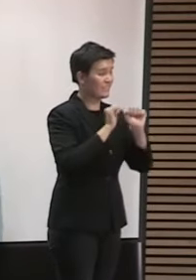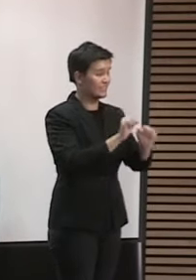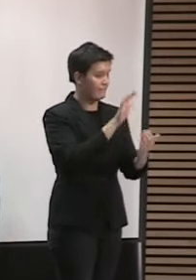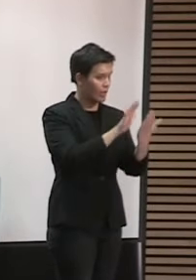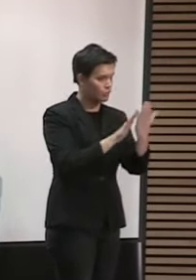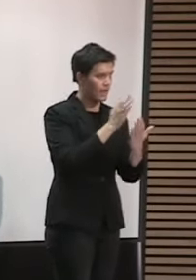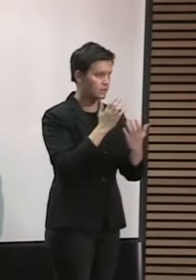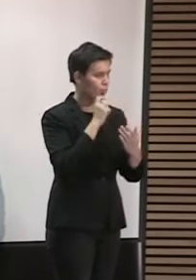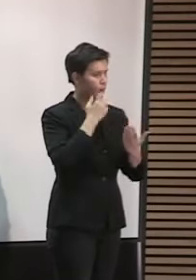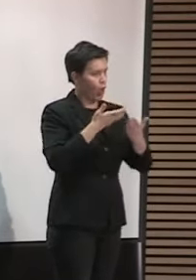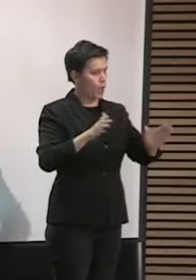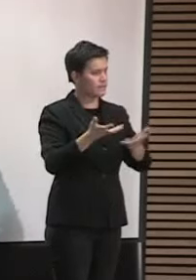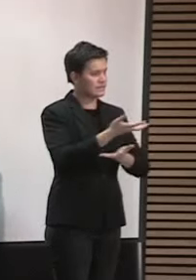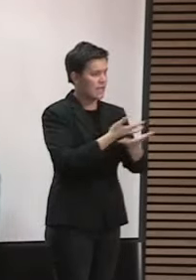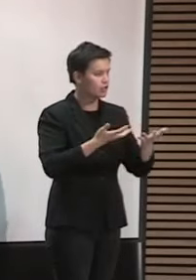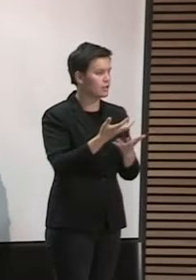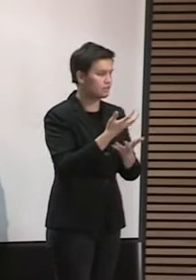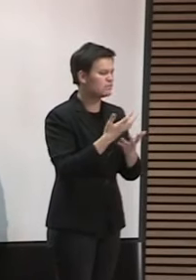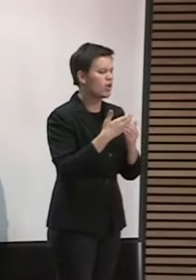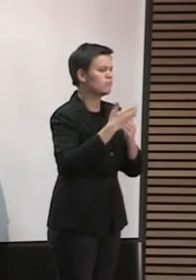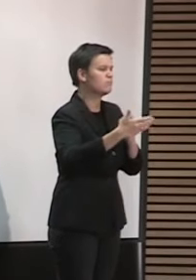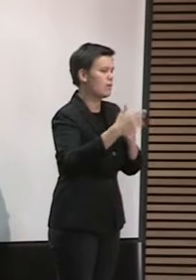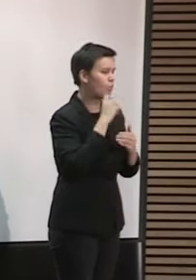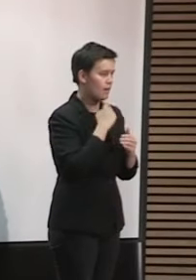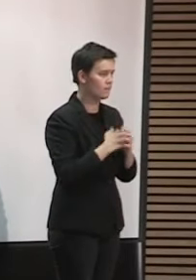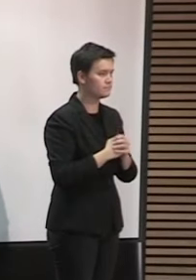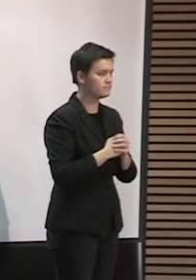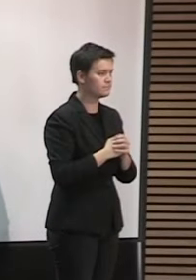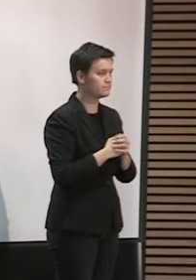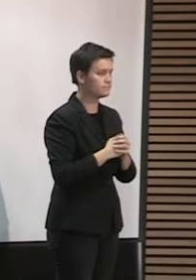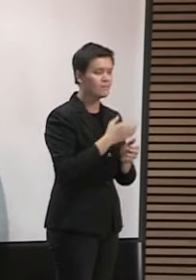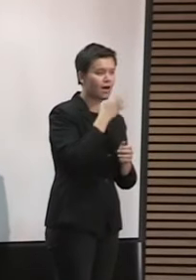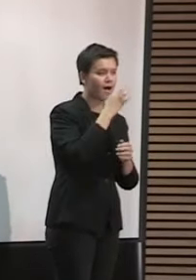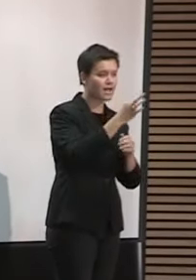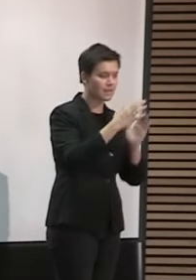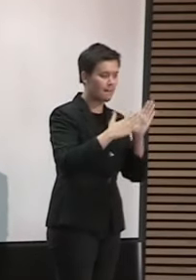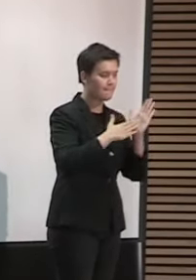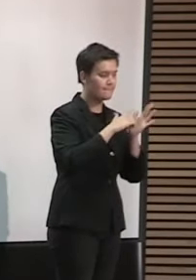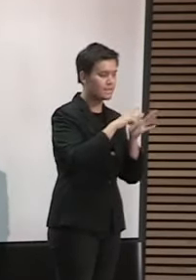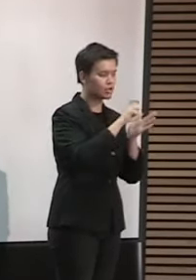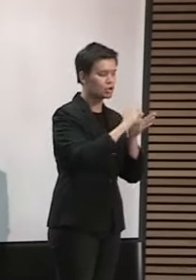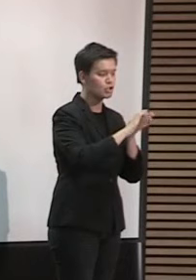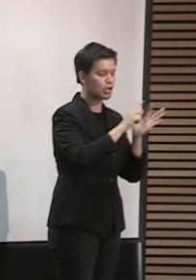back to you in a minute. Megan Woods indicated yesterday that